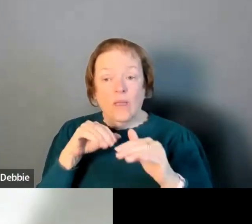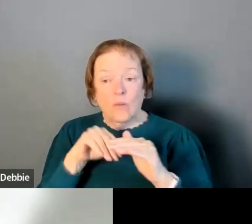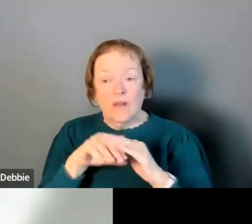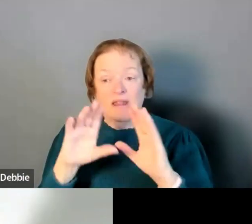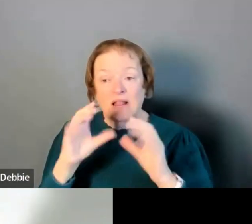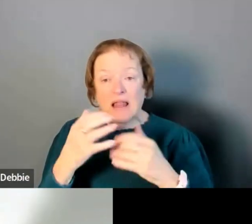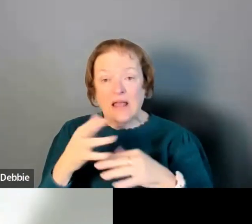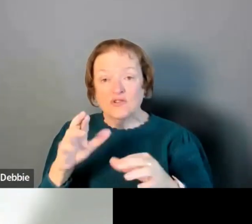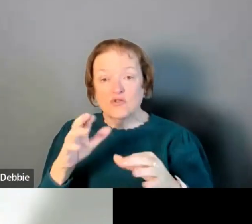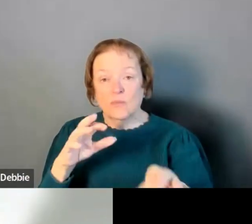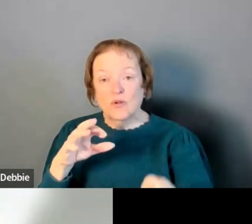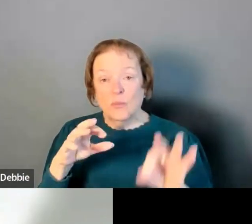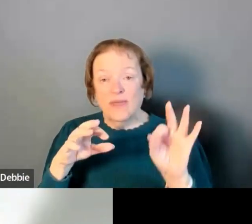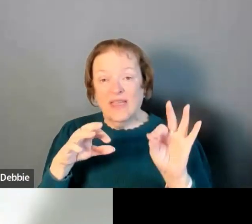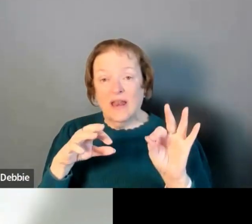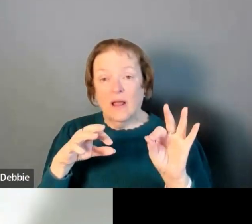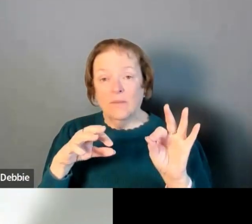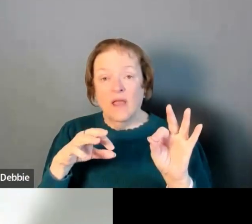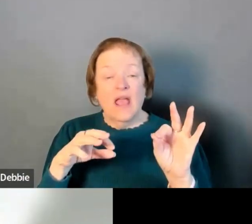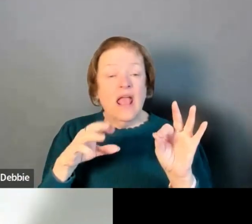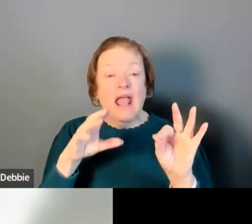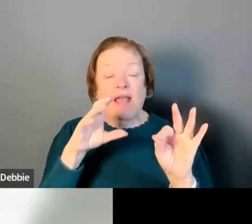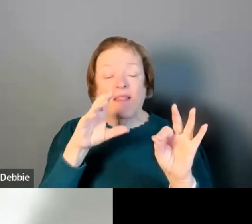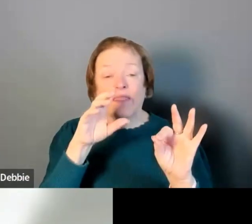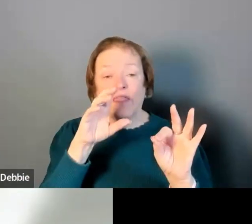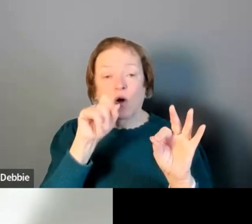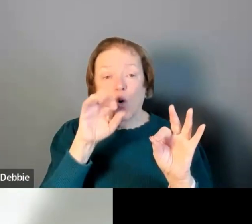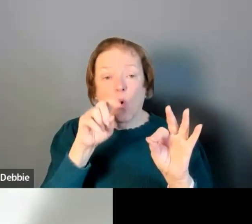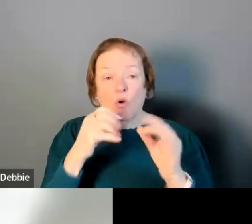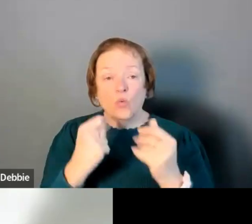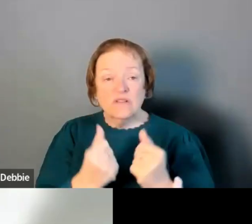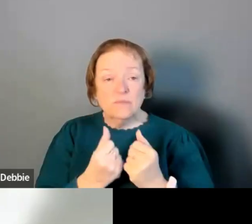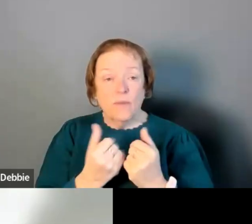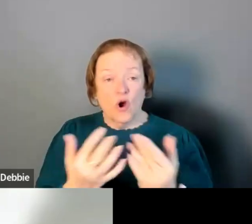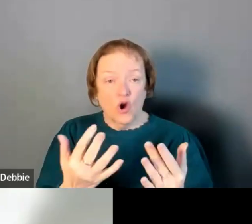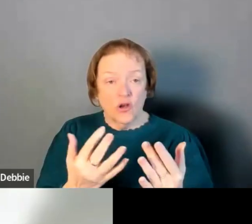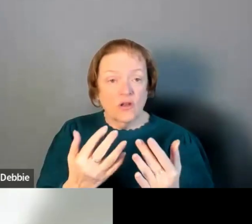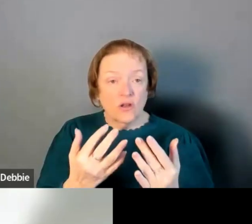at the end of the year, and the cord was frayed and burned, and they were like,